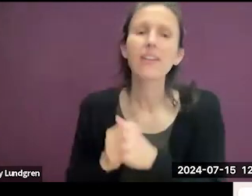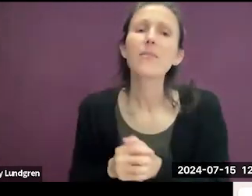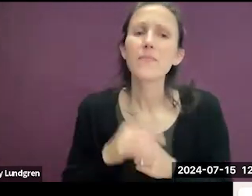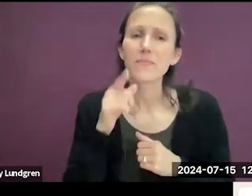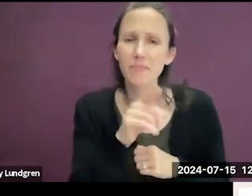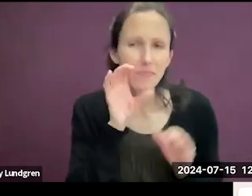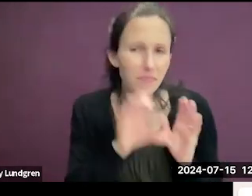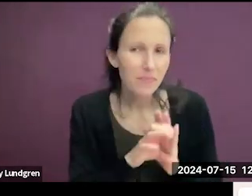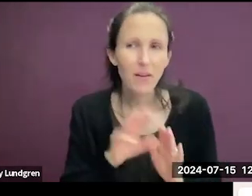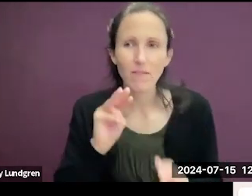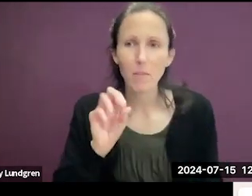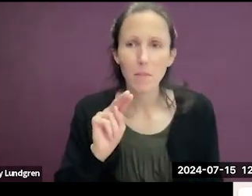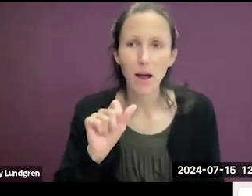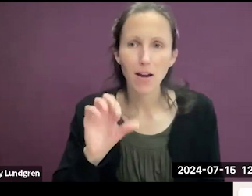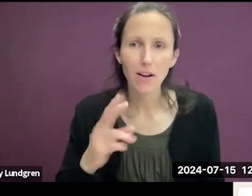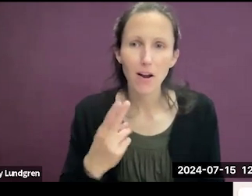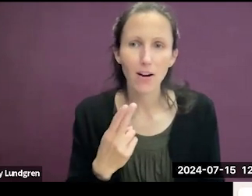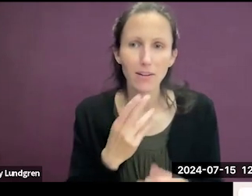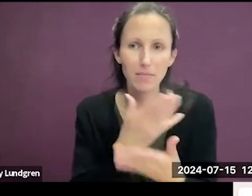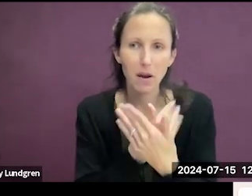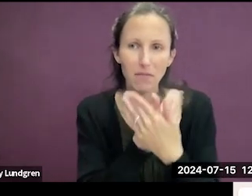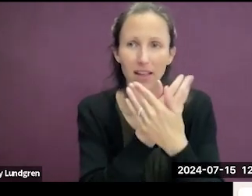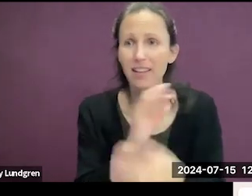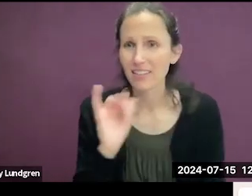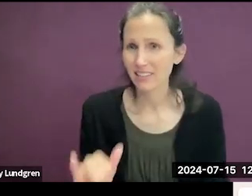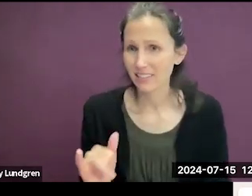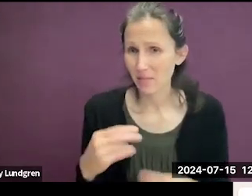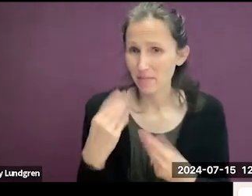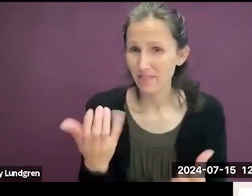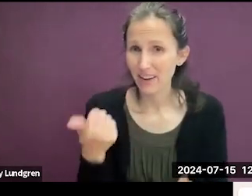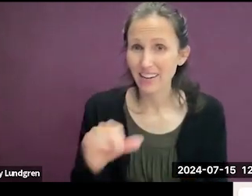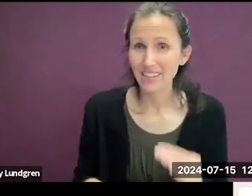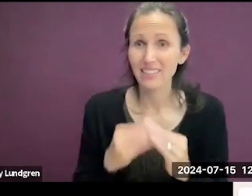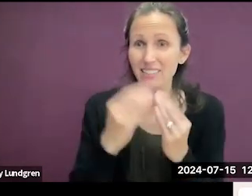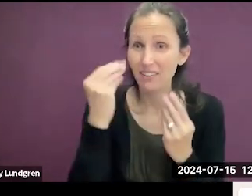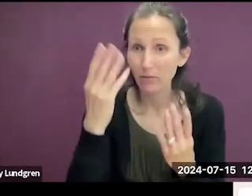Is it providing us any additional information or context about our presentation?